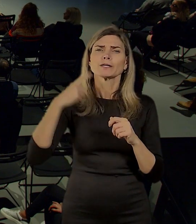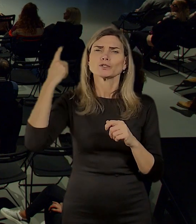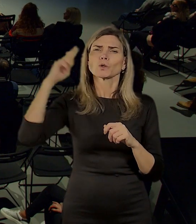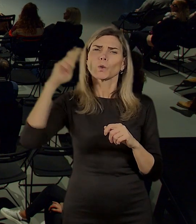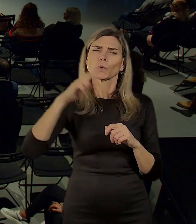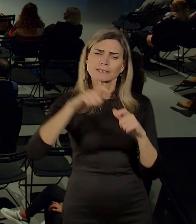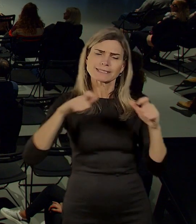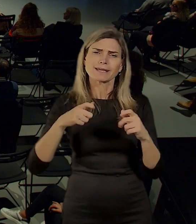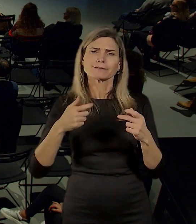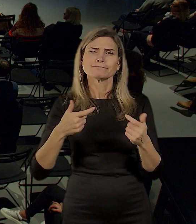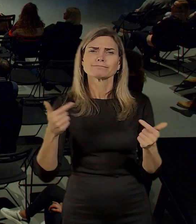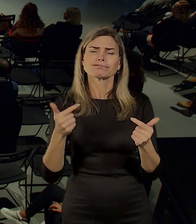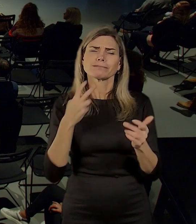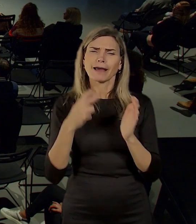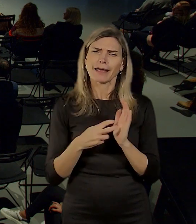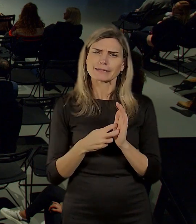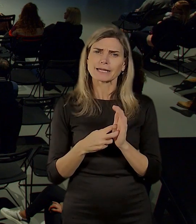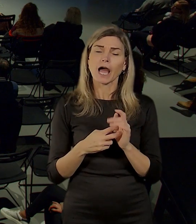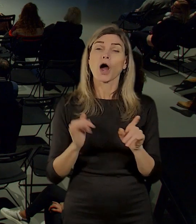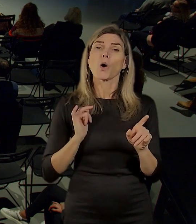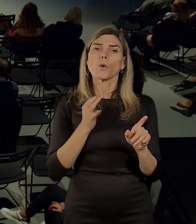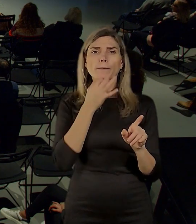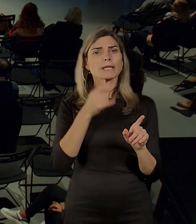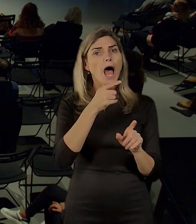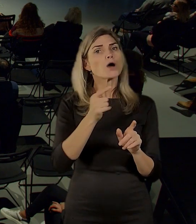Because, when I look at the project, what comes to mind is that